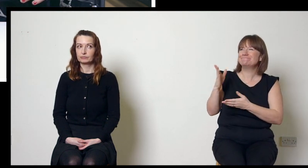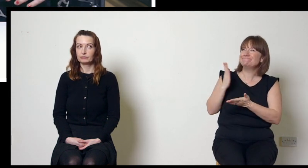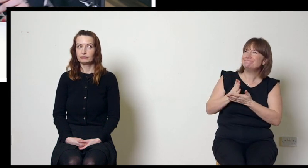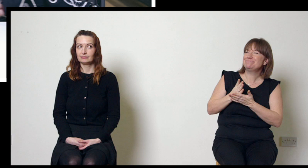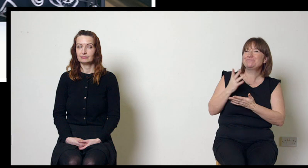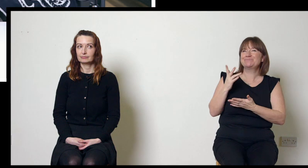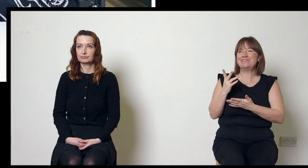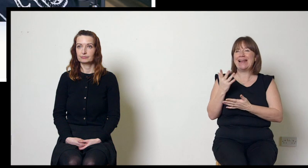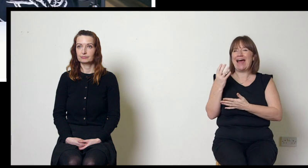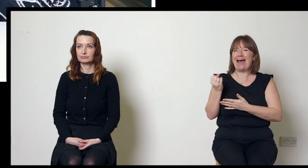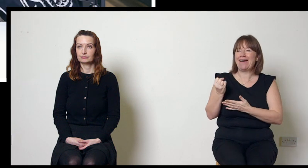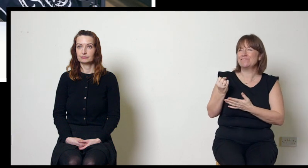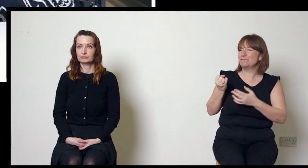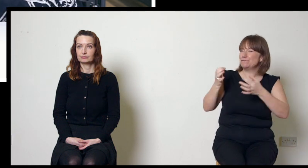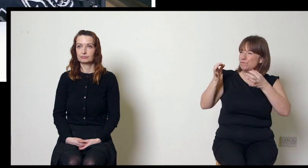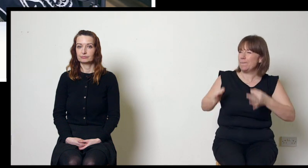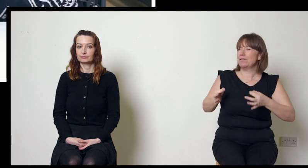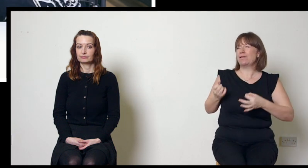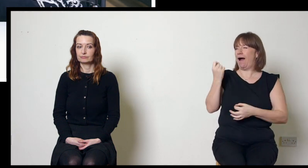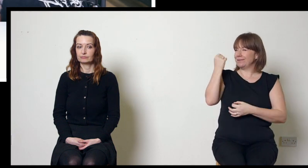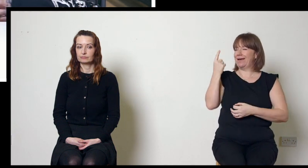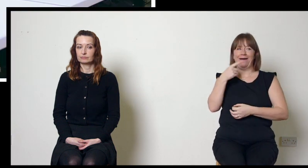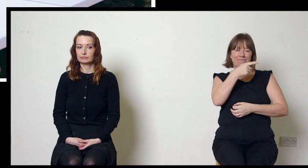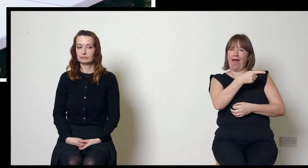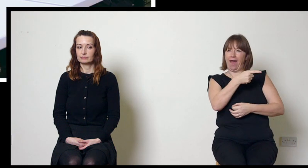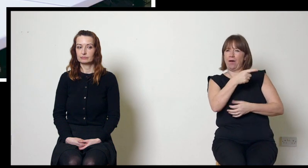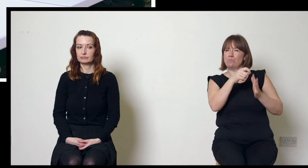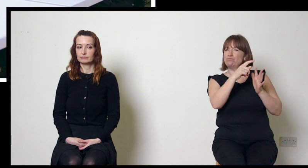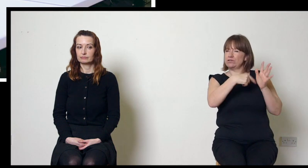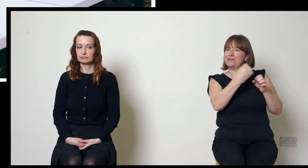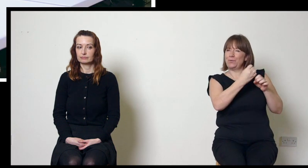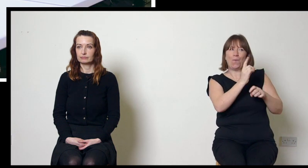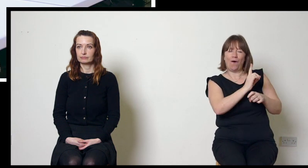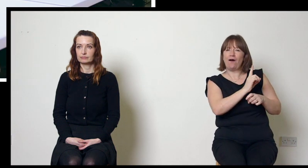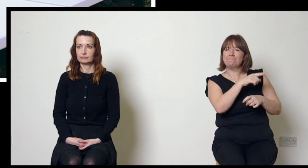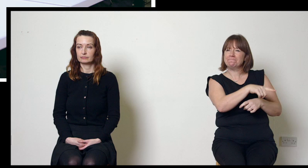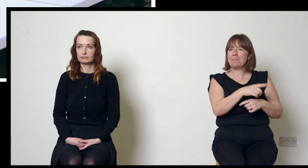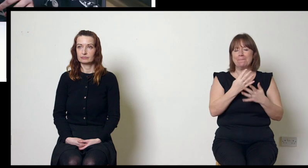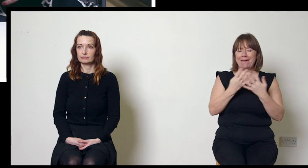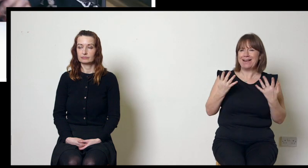as formalised of an idea was Fae for what the project would do. But the panel still really wanted to support